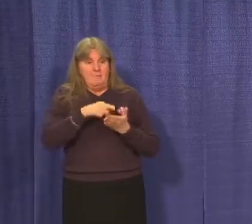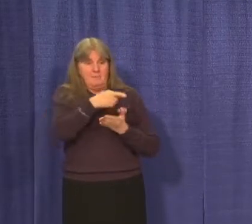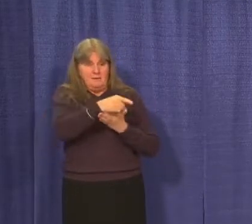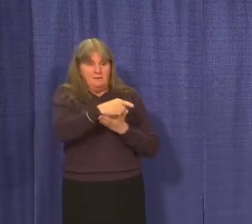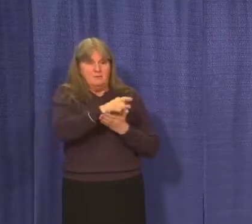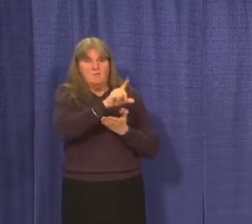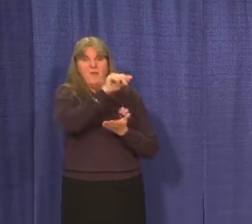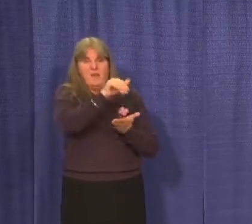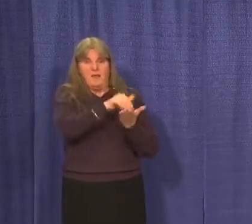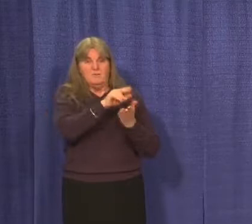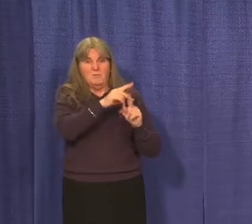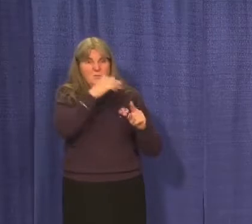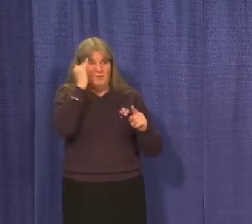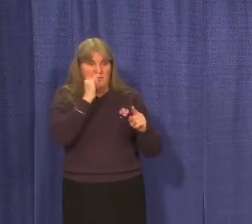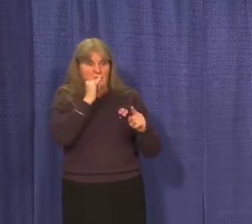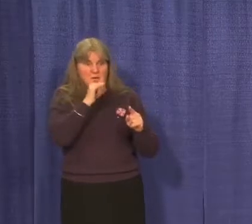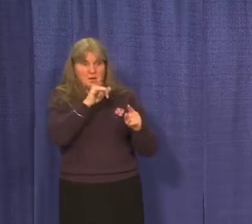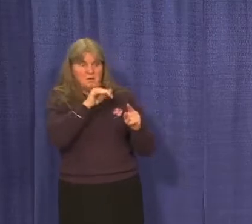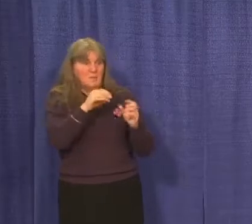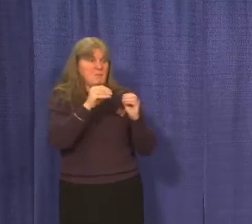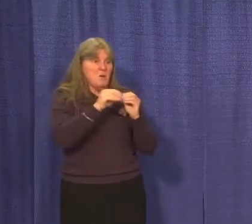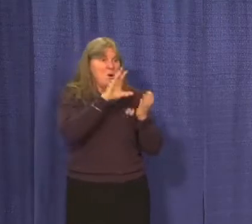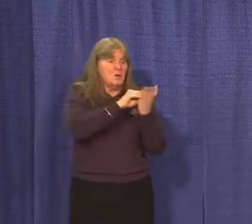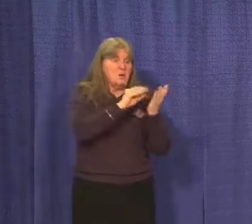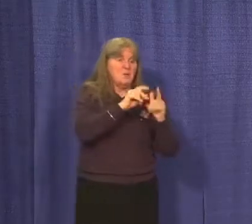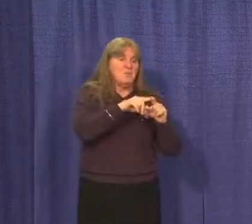one way or the other.